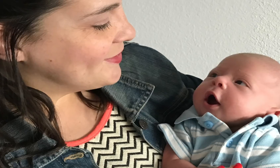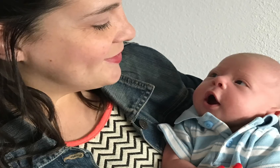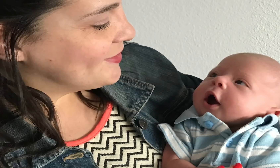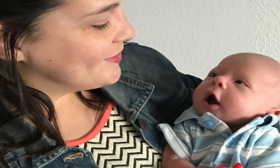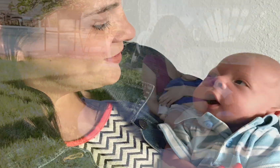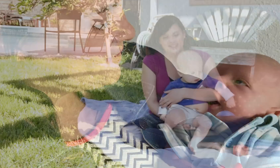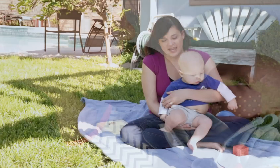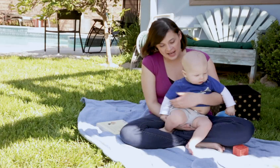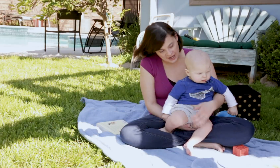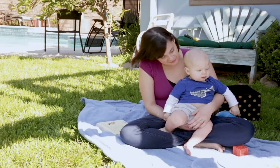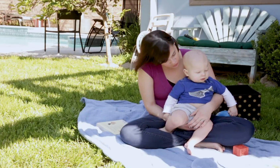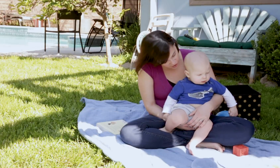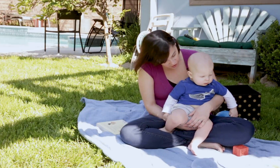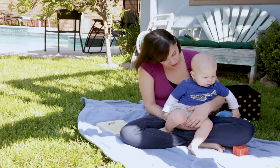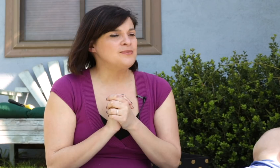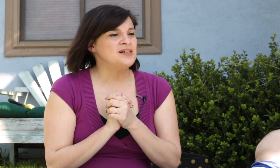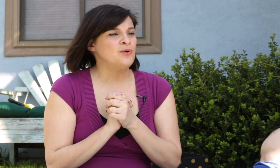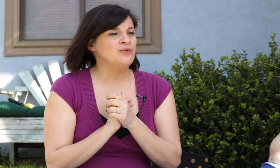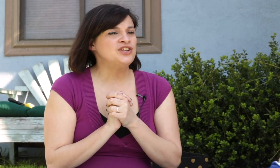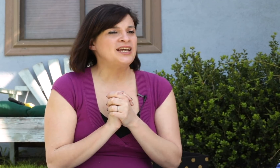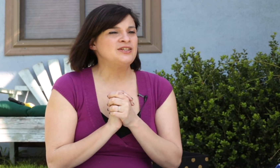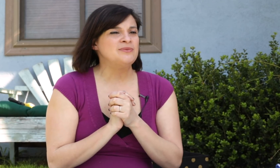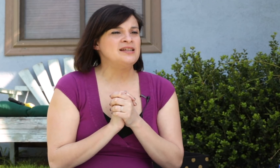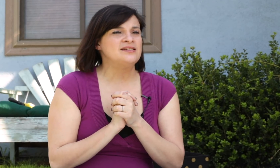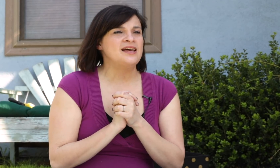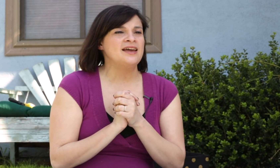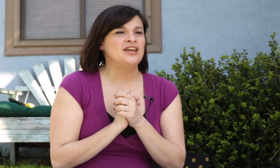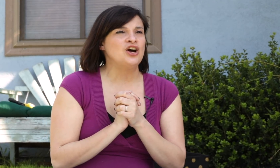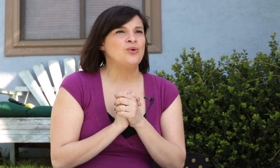And the very next day, I got a phone call from someone reaching out to me, saying, you know,